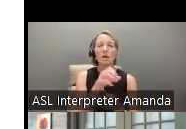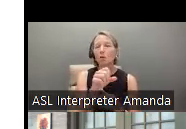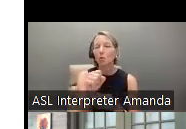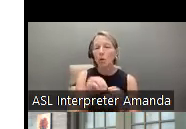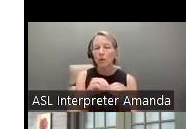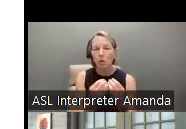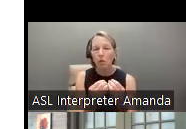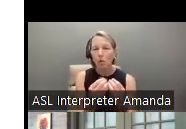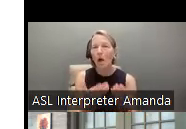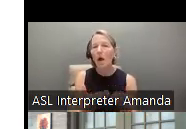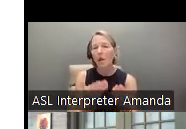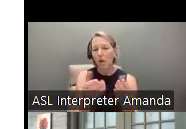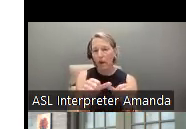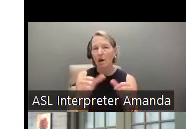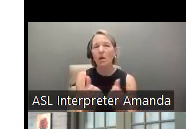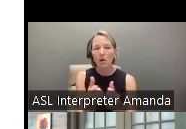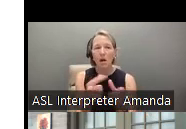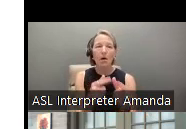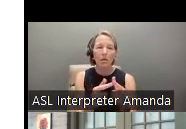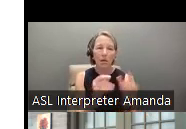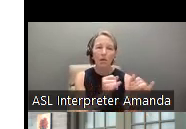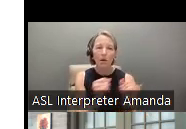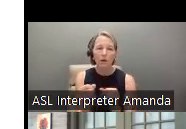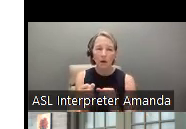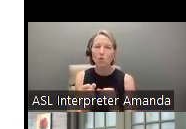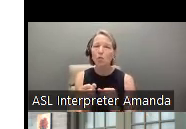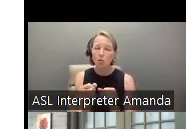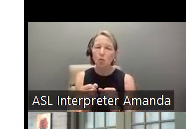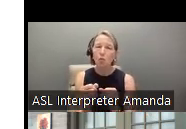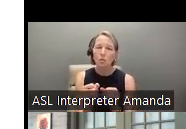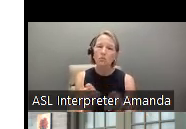and provider agencies and then there are individual payees that can all that can